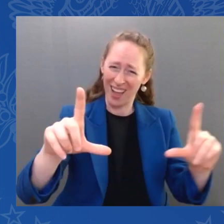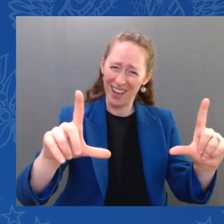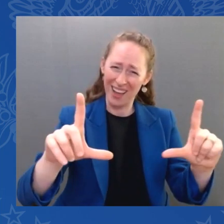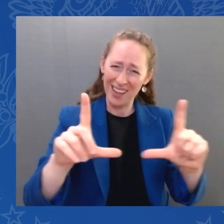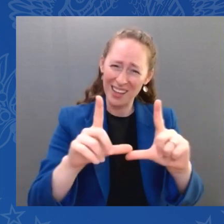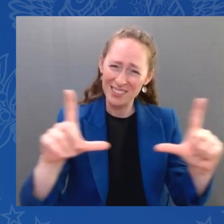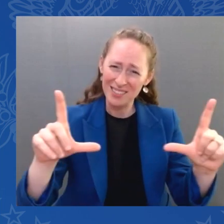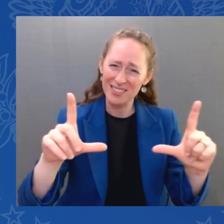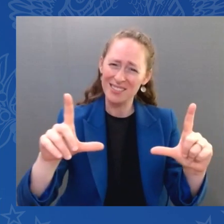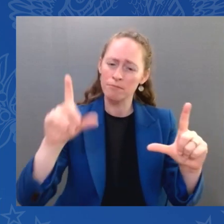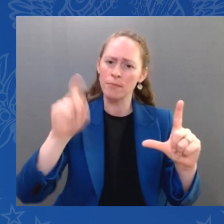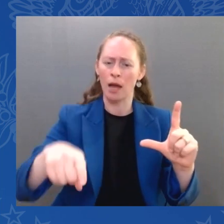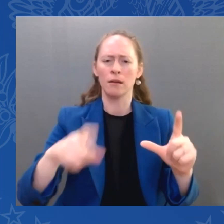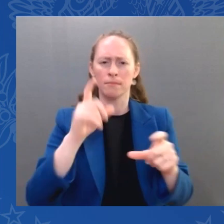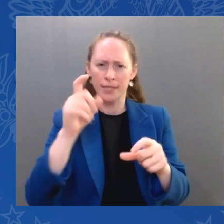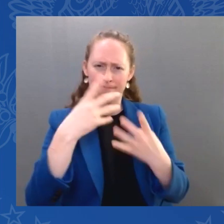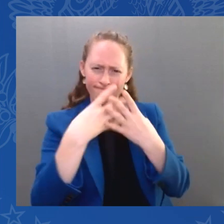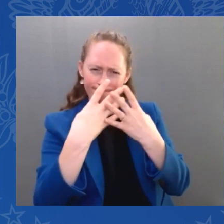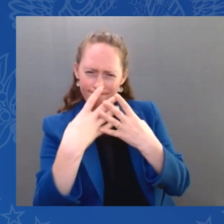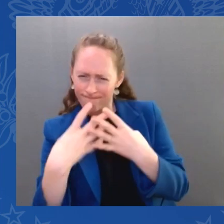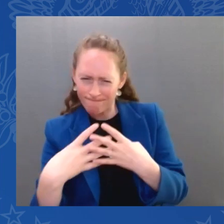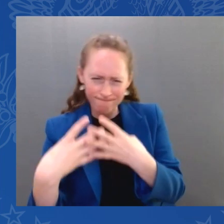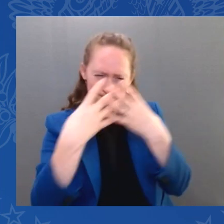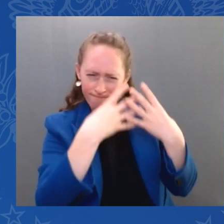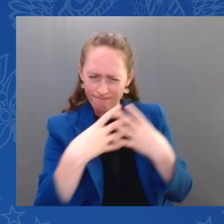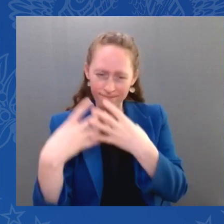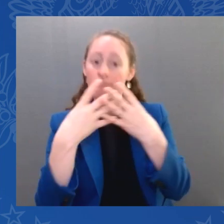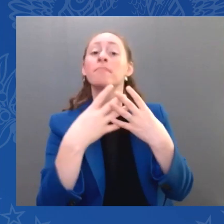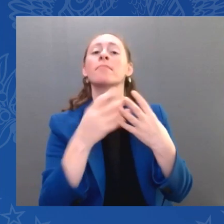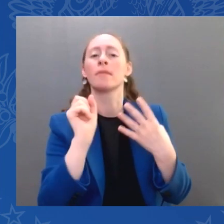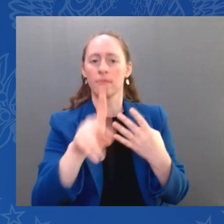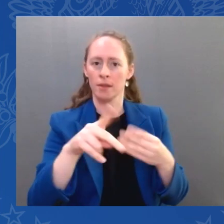It invests in anti-violence programs that work directly with the communities most at risk for gun crimes.